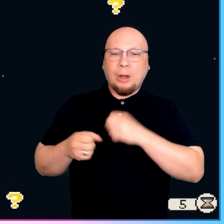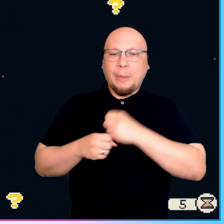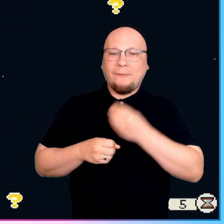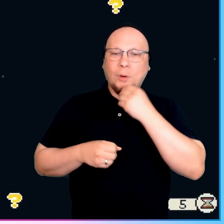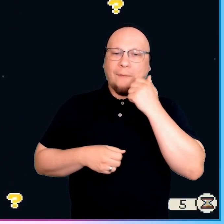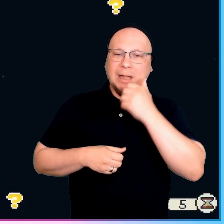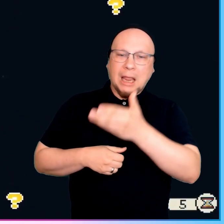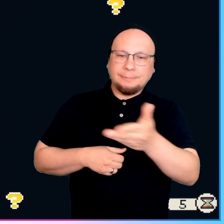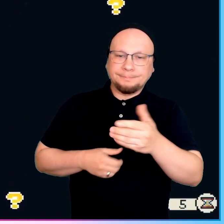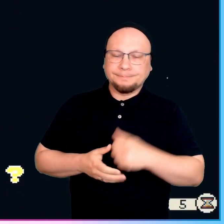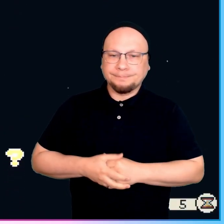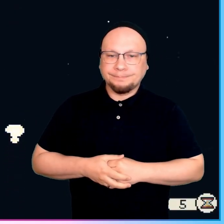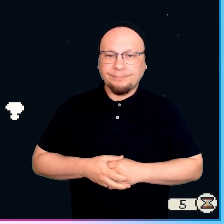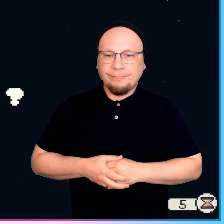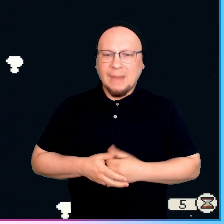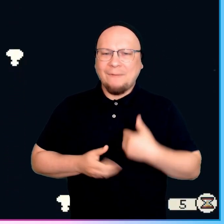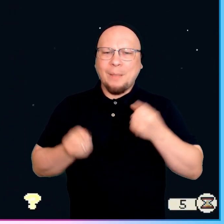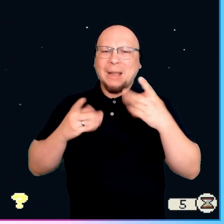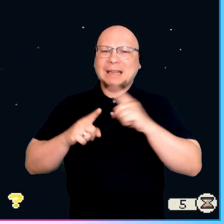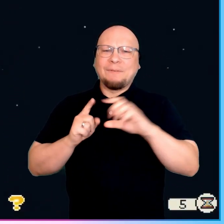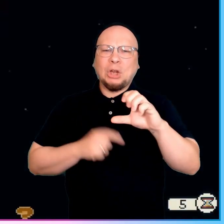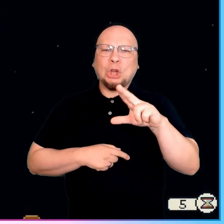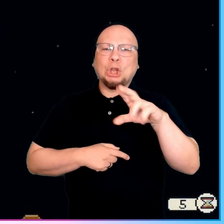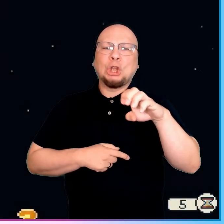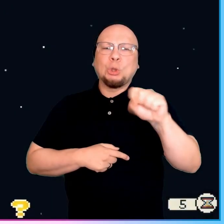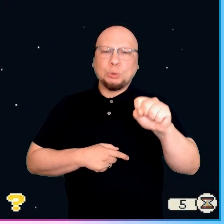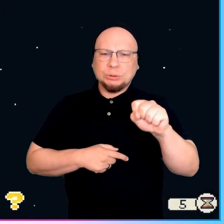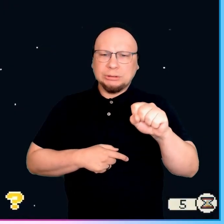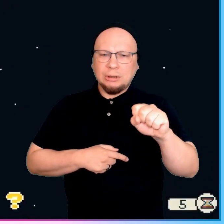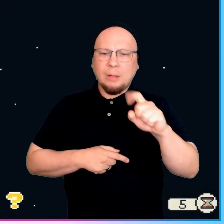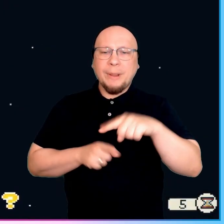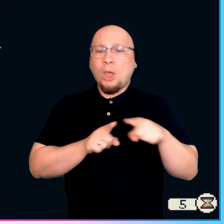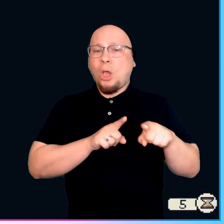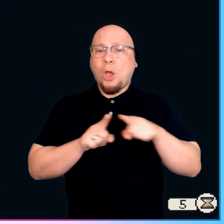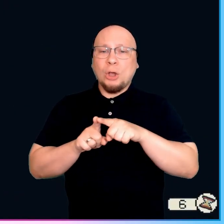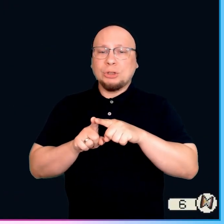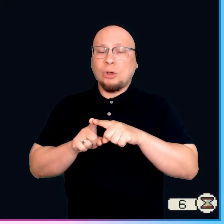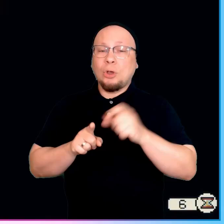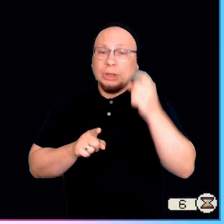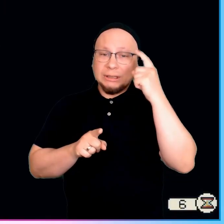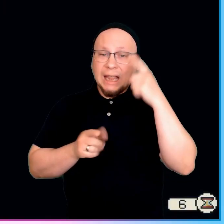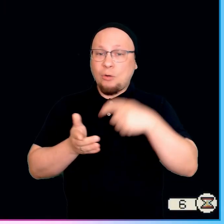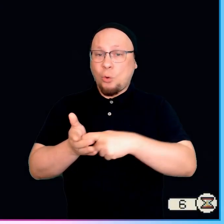There are tons of audio cues, but you can also perfectly play the game without any sound.